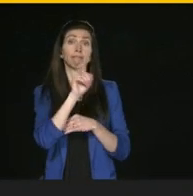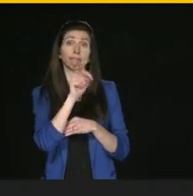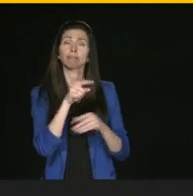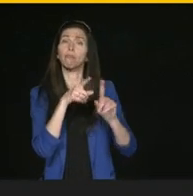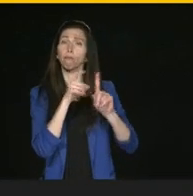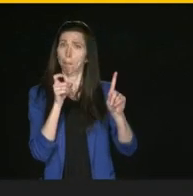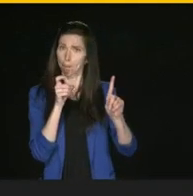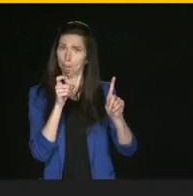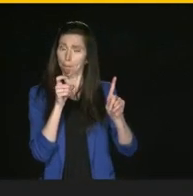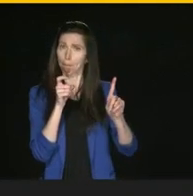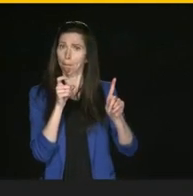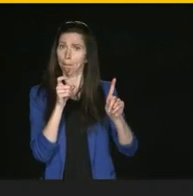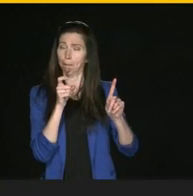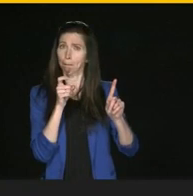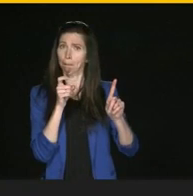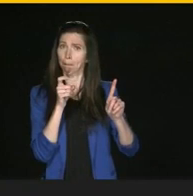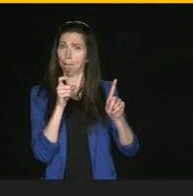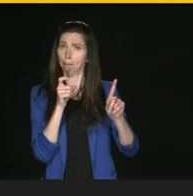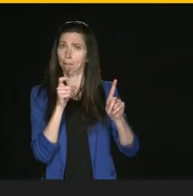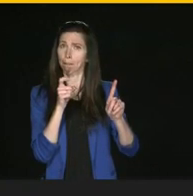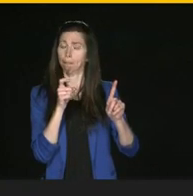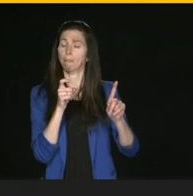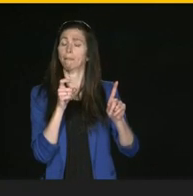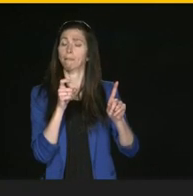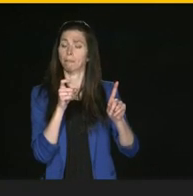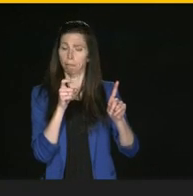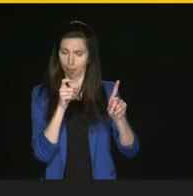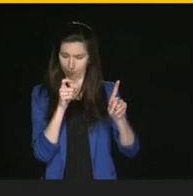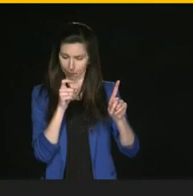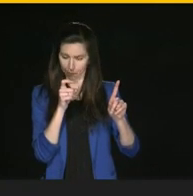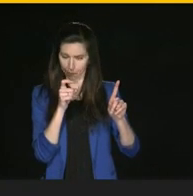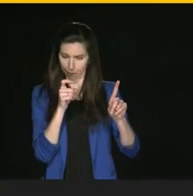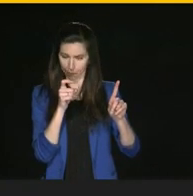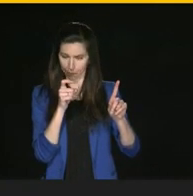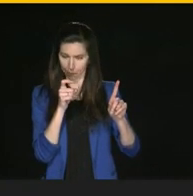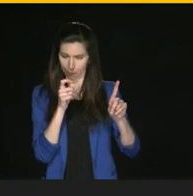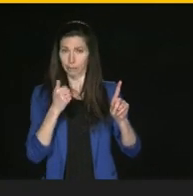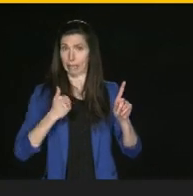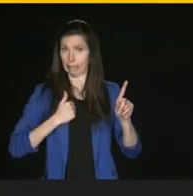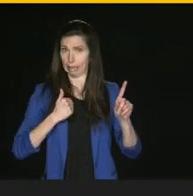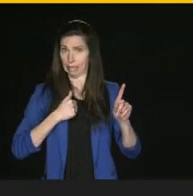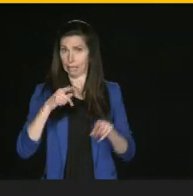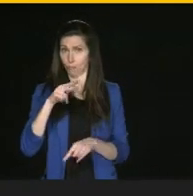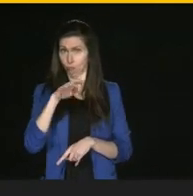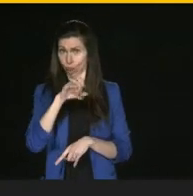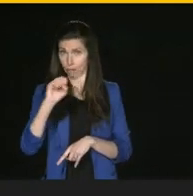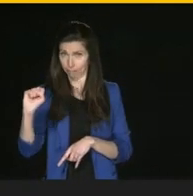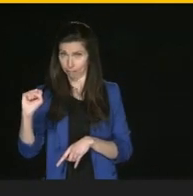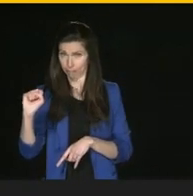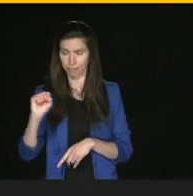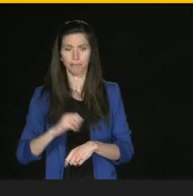THANK YOU, MERCI. Voice of Translator: THE NEXT QUESTION.